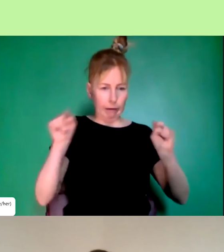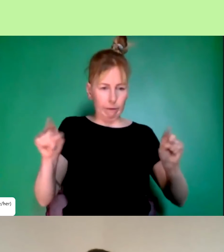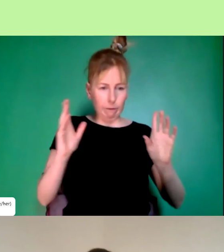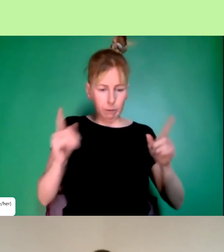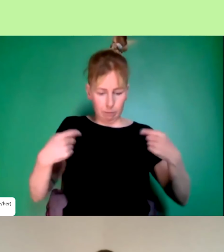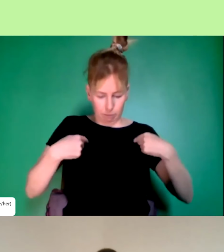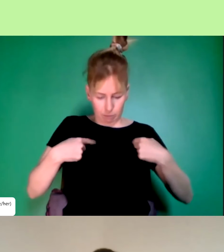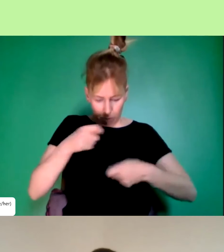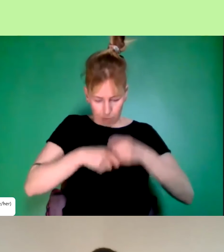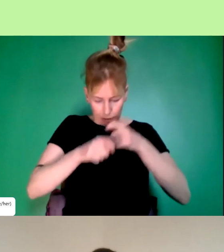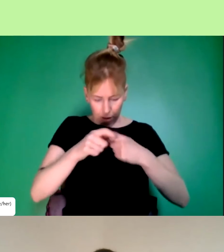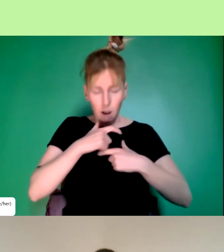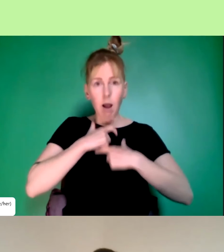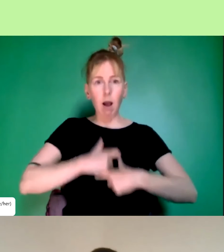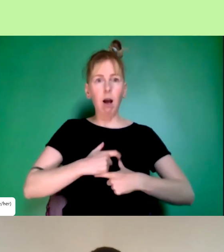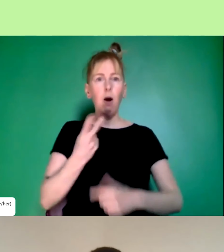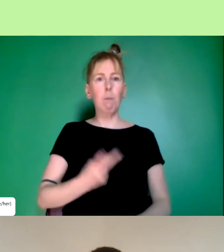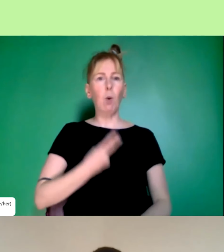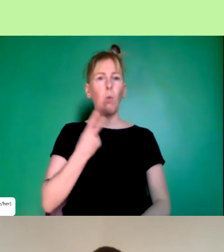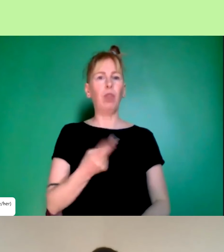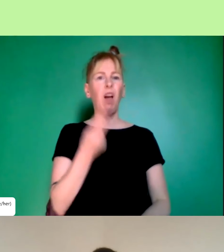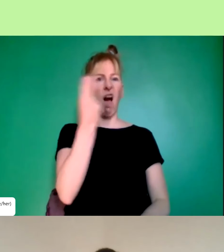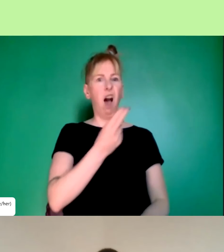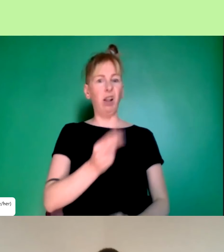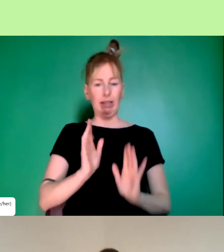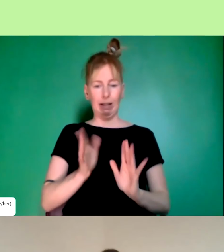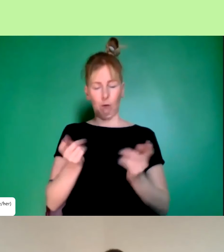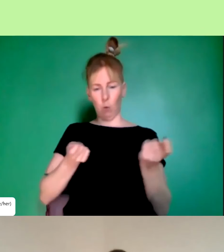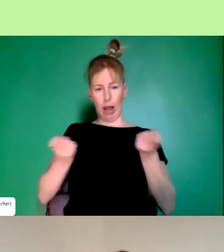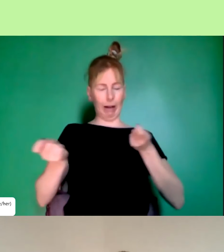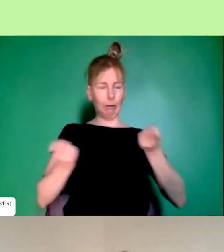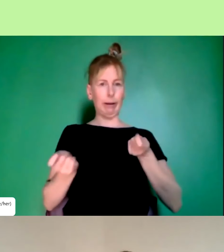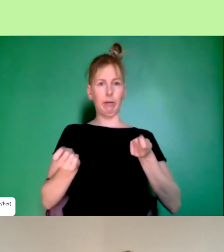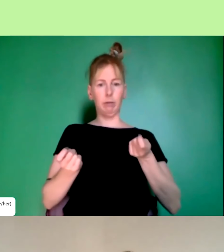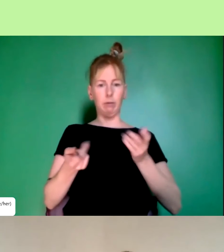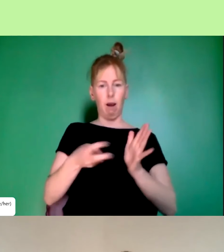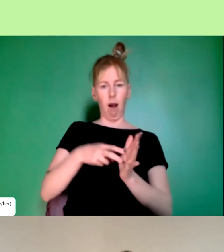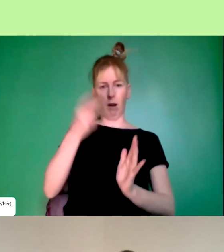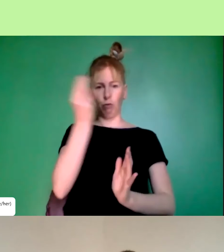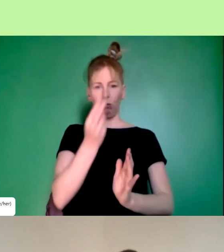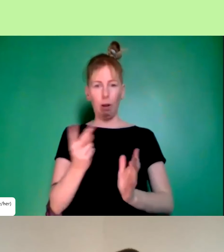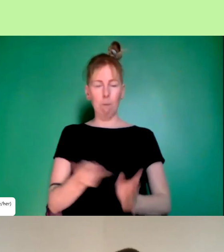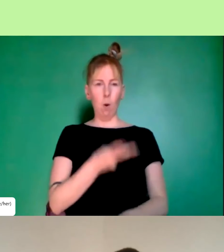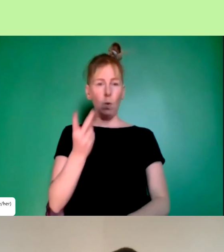insert the contract in in the first instance? And as soon as you know, insert the contract,